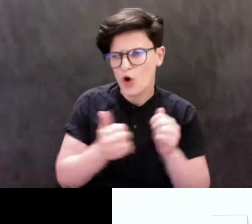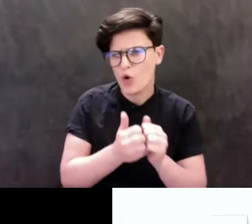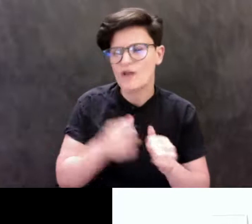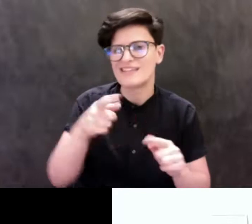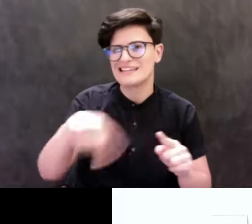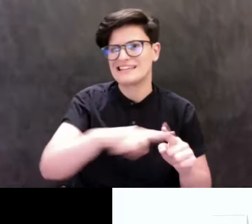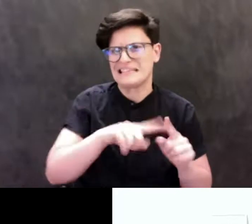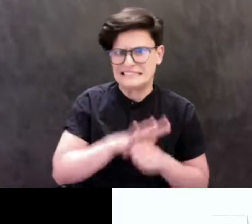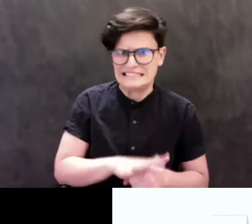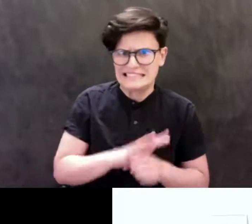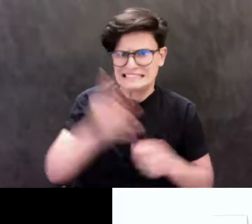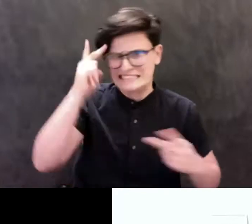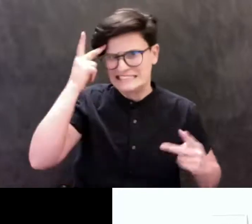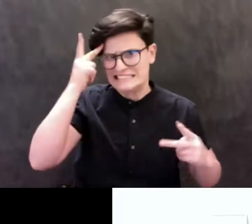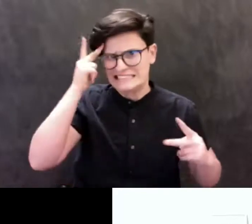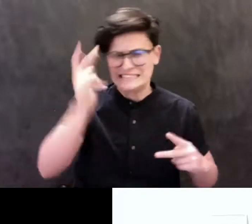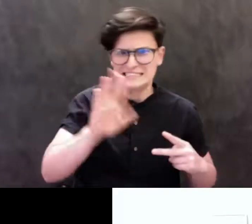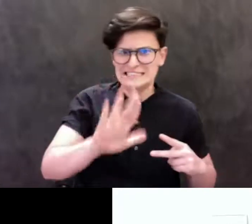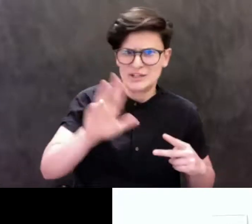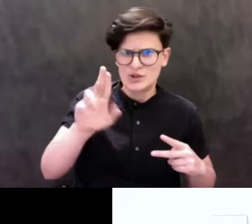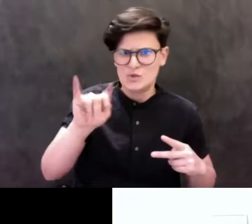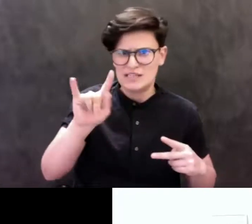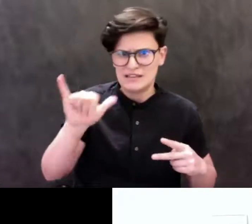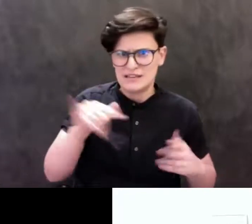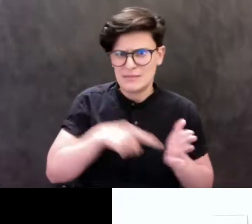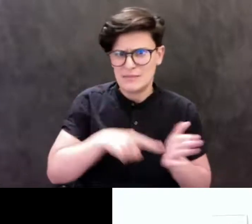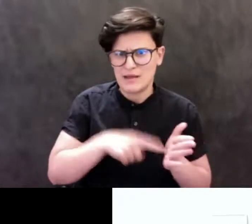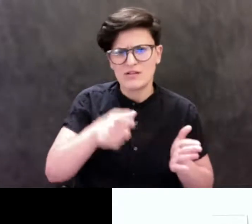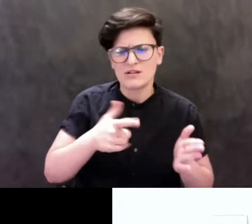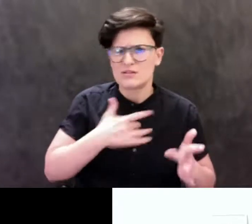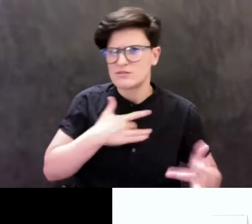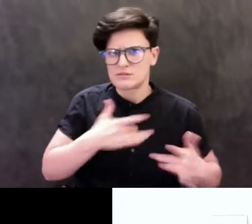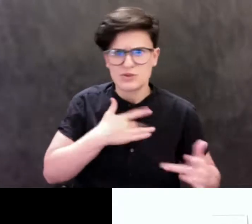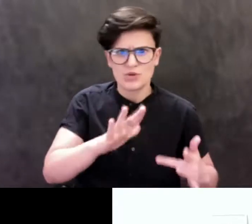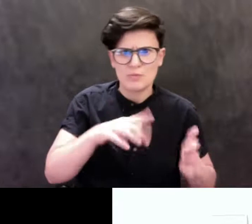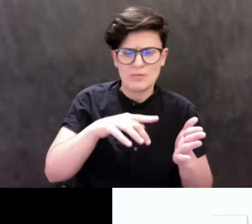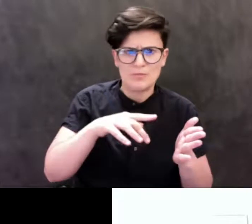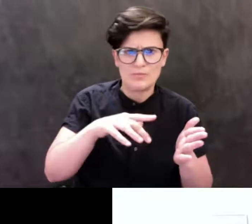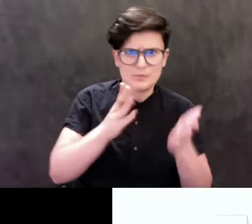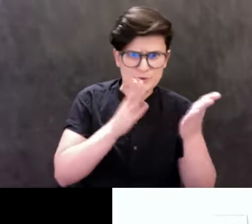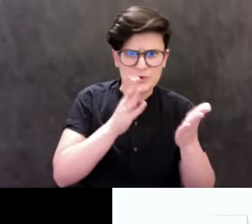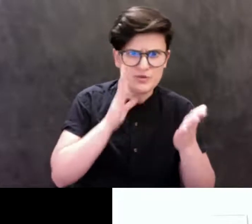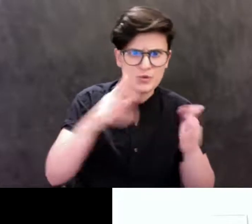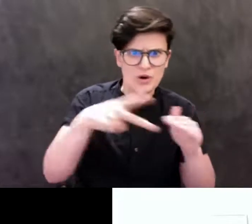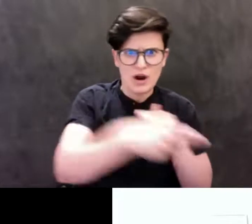They are worried that they will get their service cut off or that the bill that they are supposed to pay is too high.